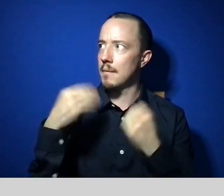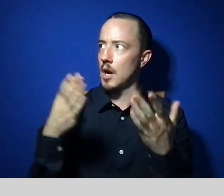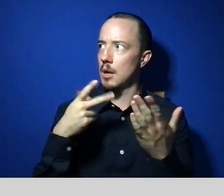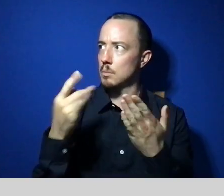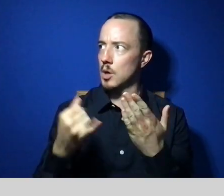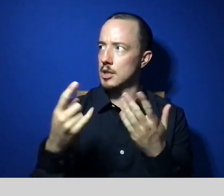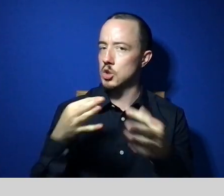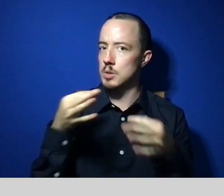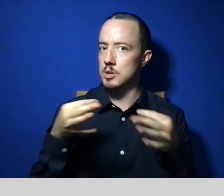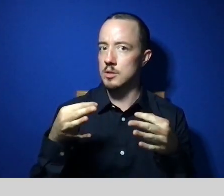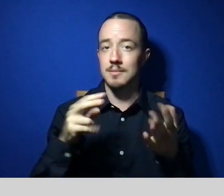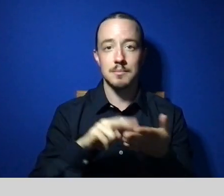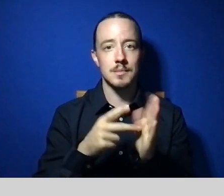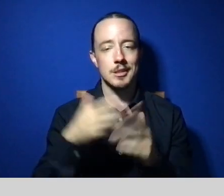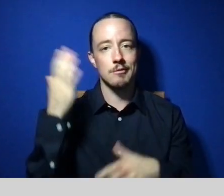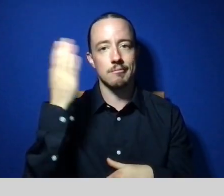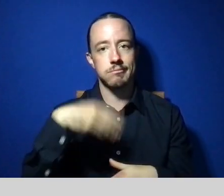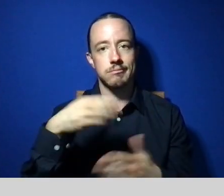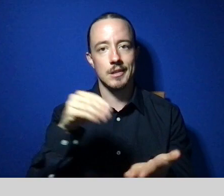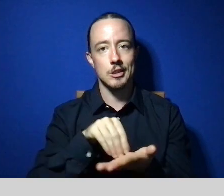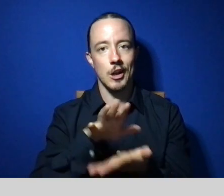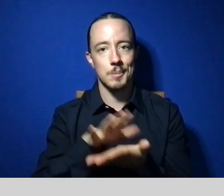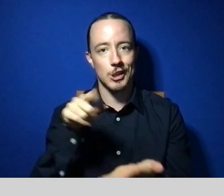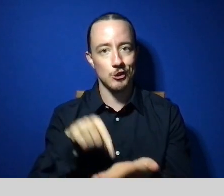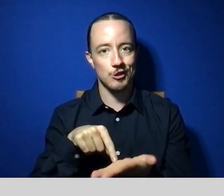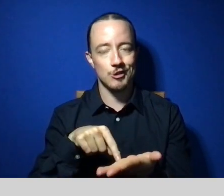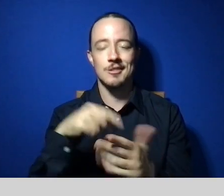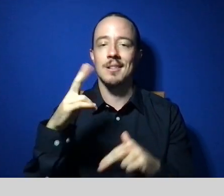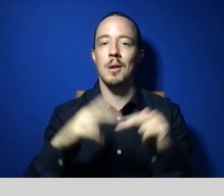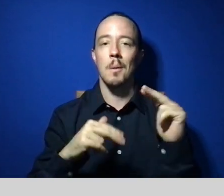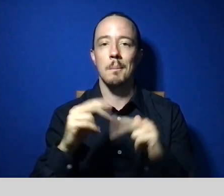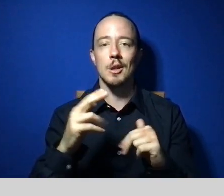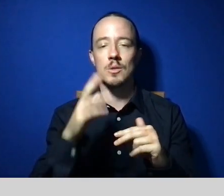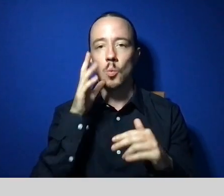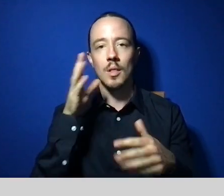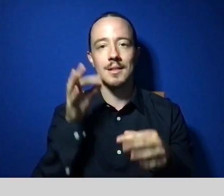So let's build that now as a simple read me that we can add into that package.